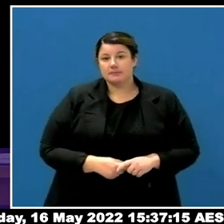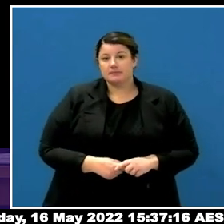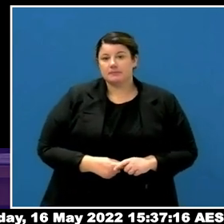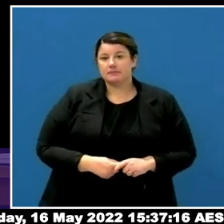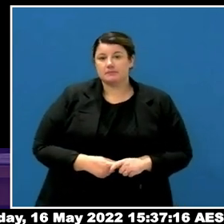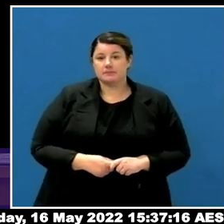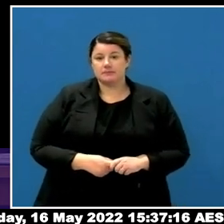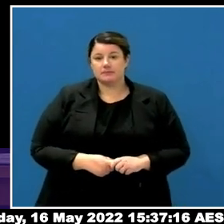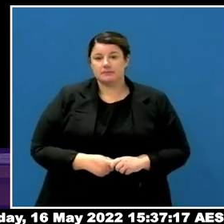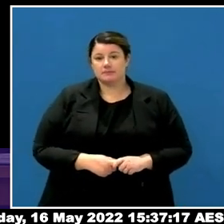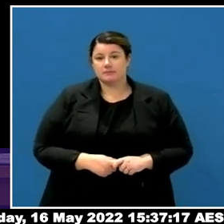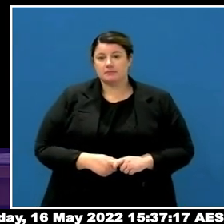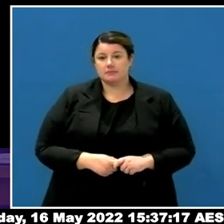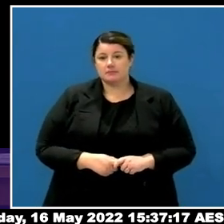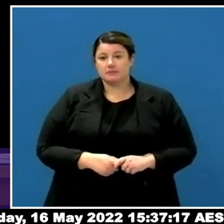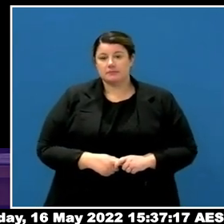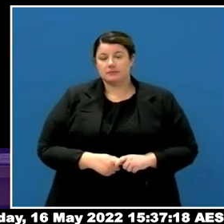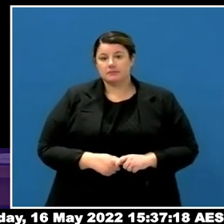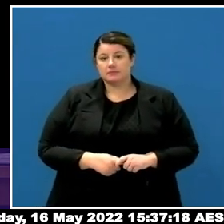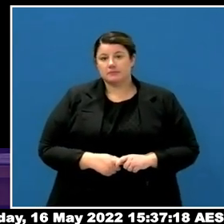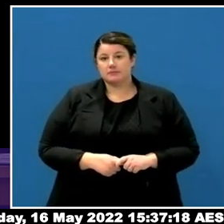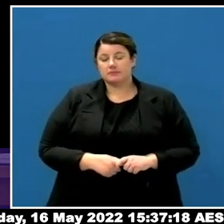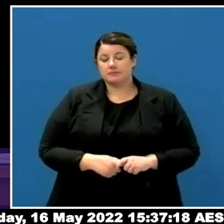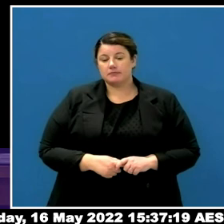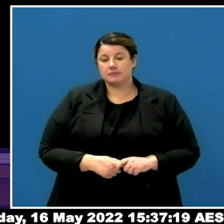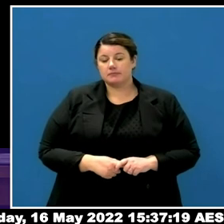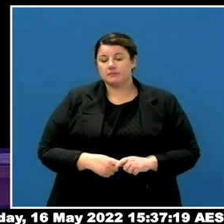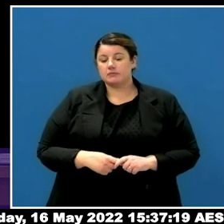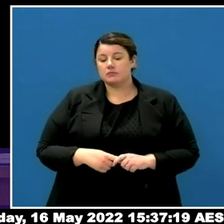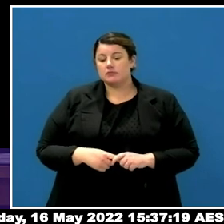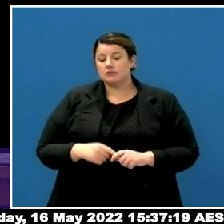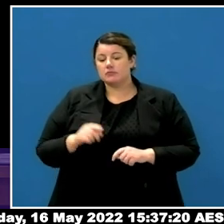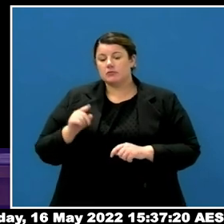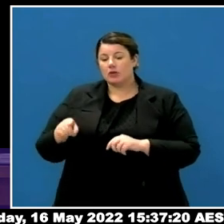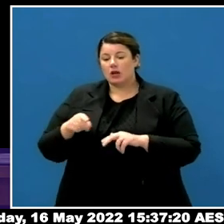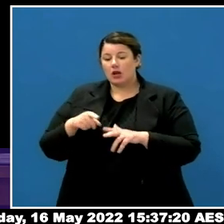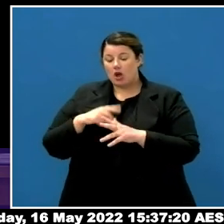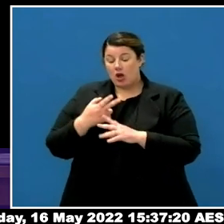Afford called you to get permission to pass your number on. Did you get any other contact from Afford?